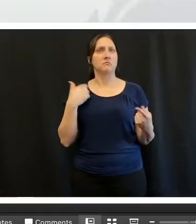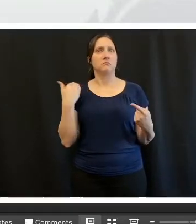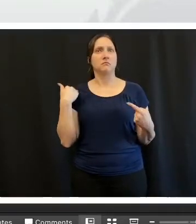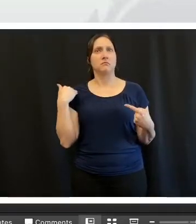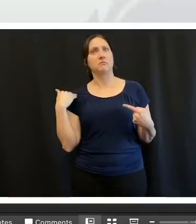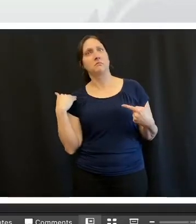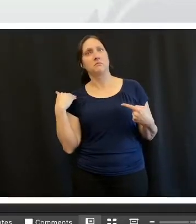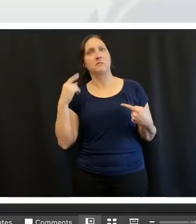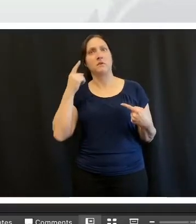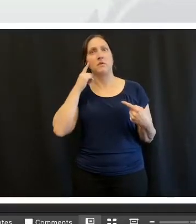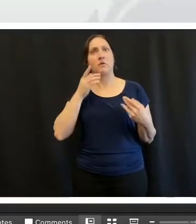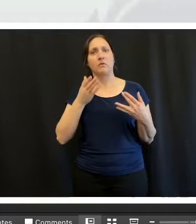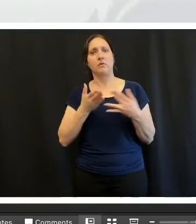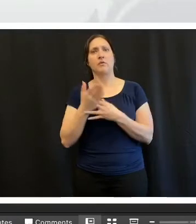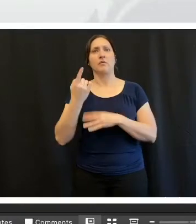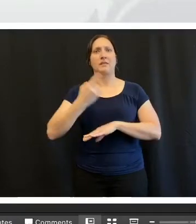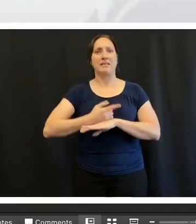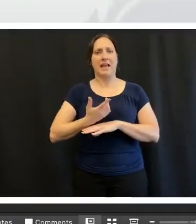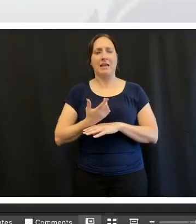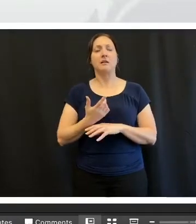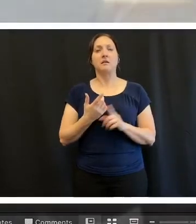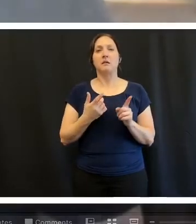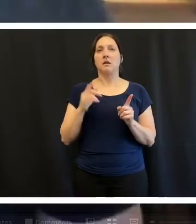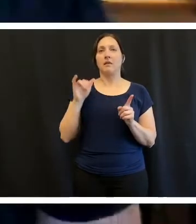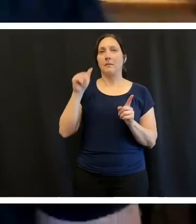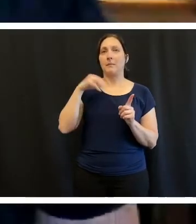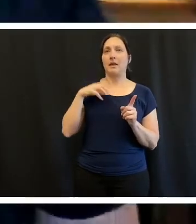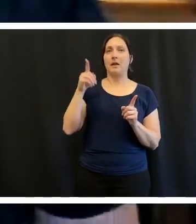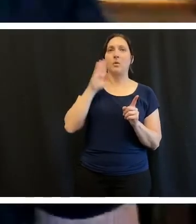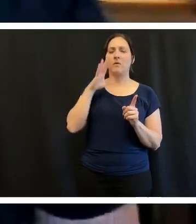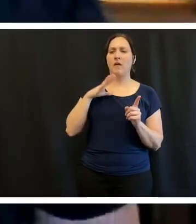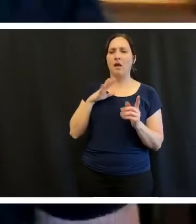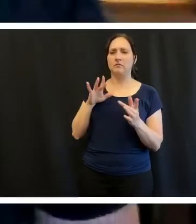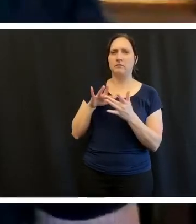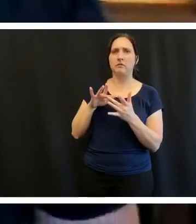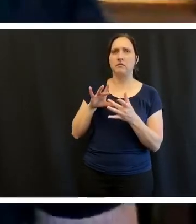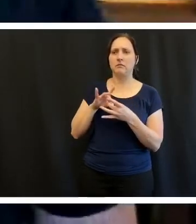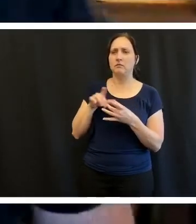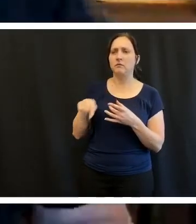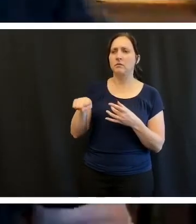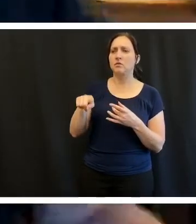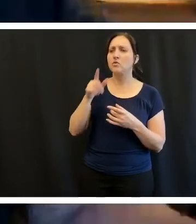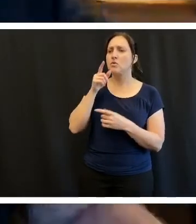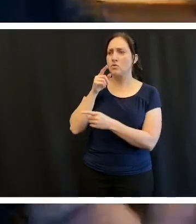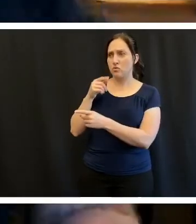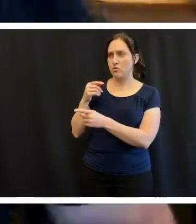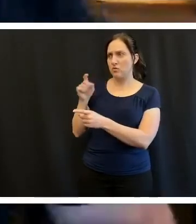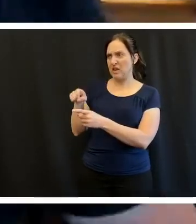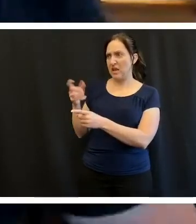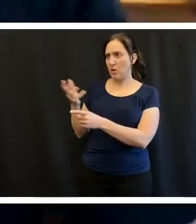this is something where he could connect people in need with people who have means. How do we get help to them.